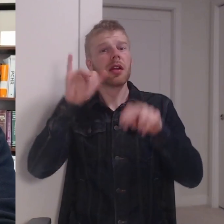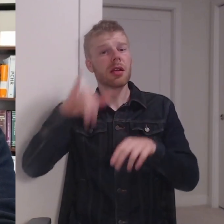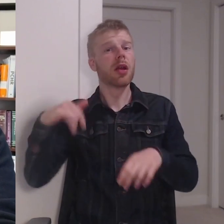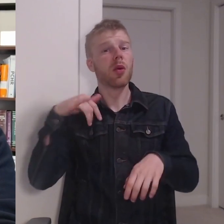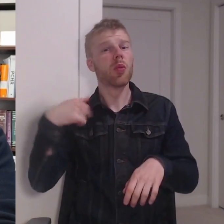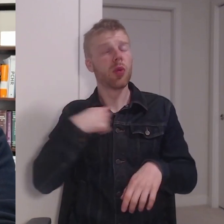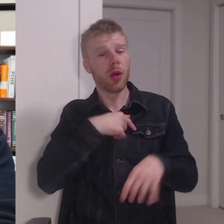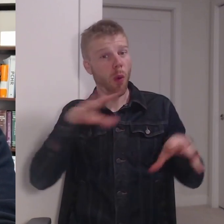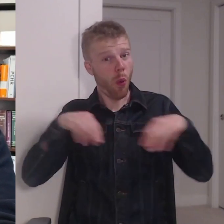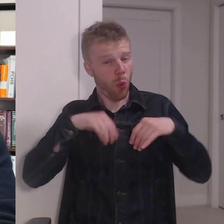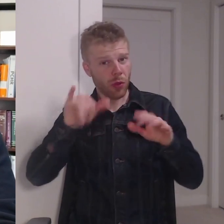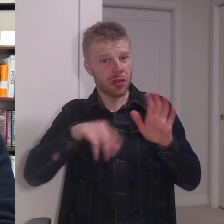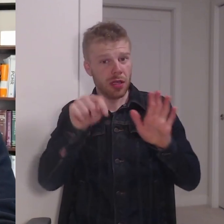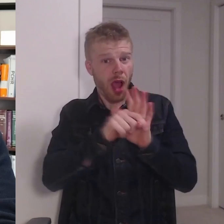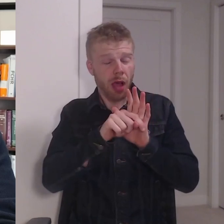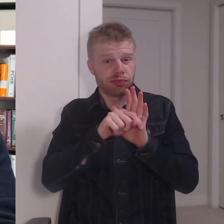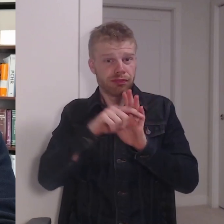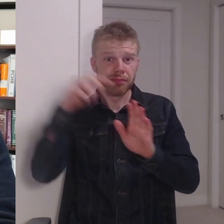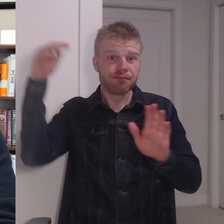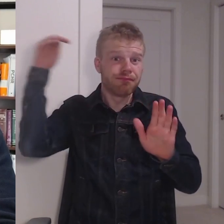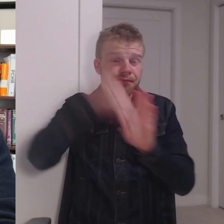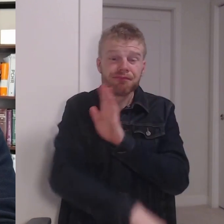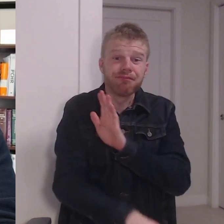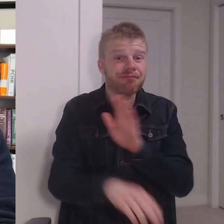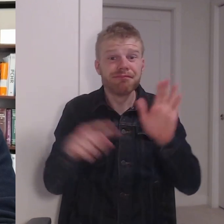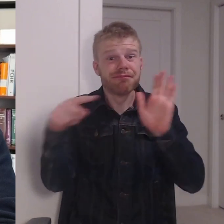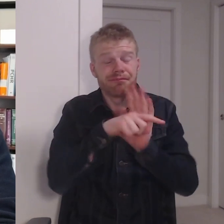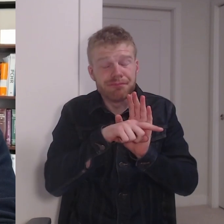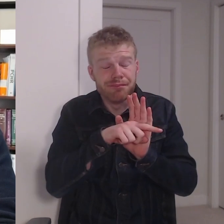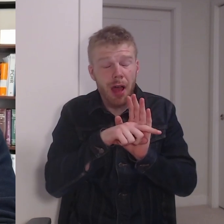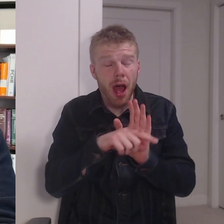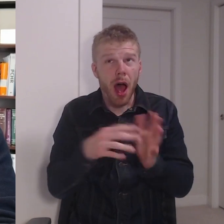building that we owned at the time went underwater